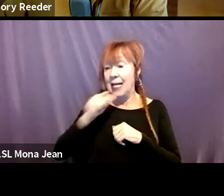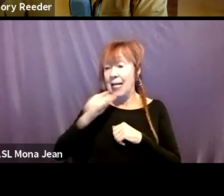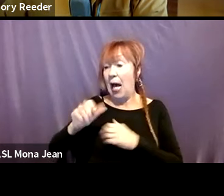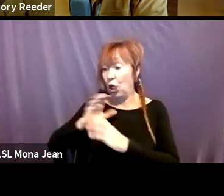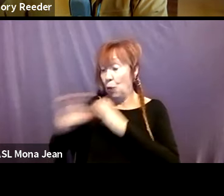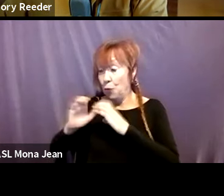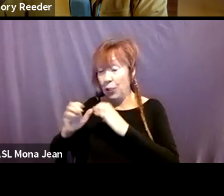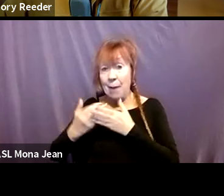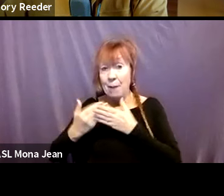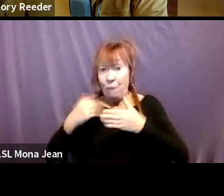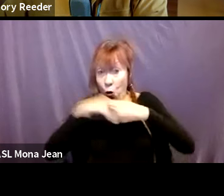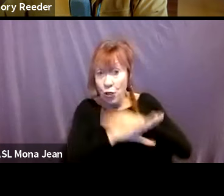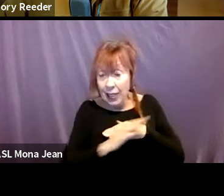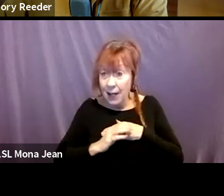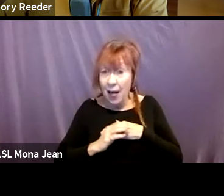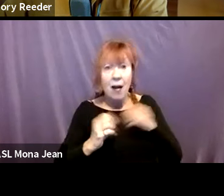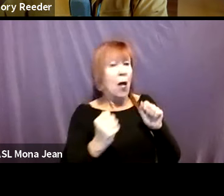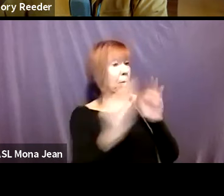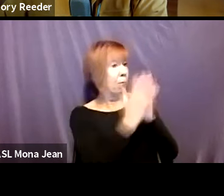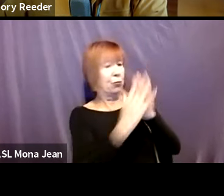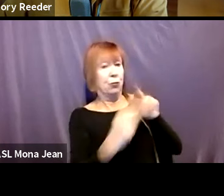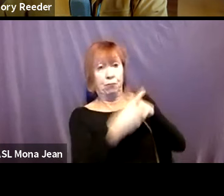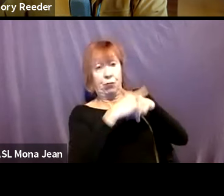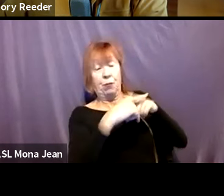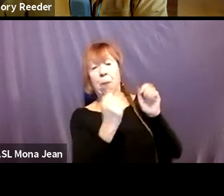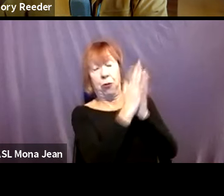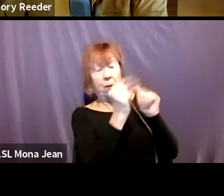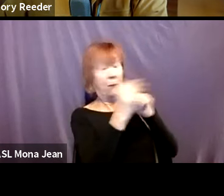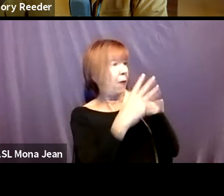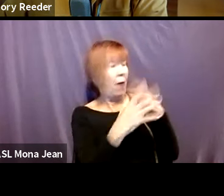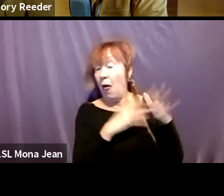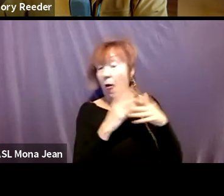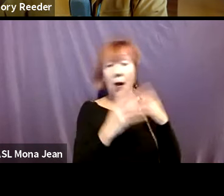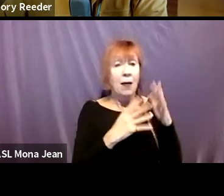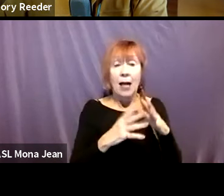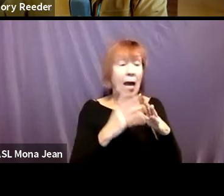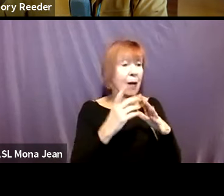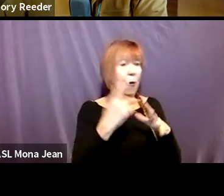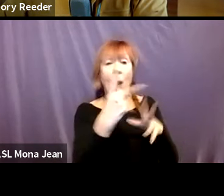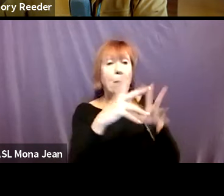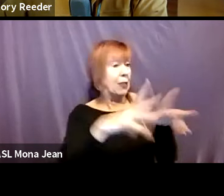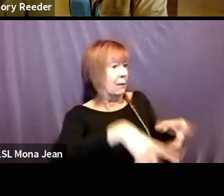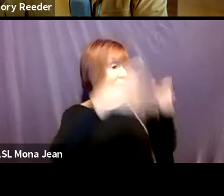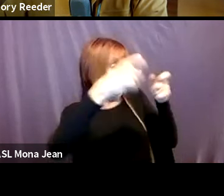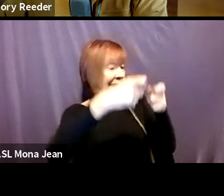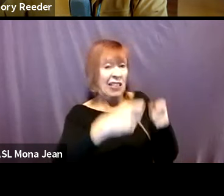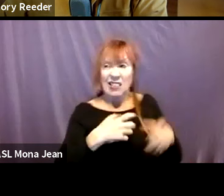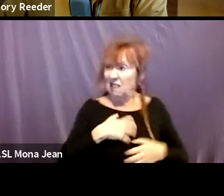they'll kind of like assume things, or one person will take too much of a charge, and then resentment builds up.